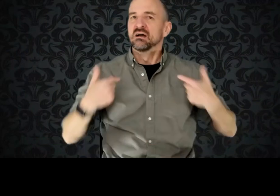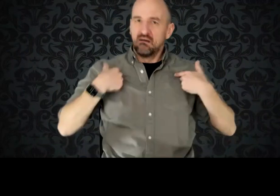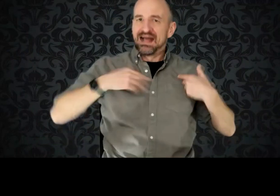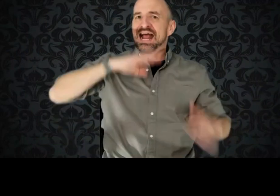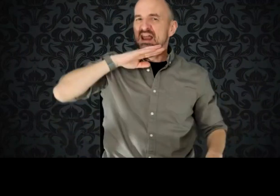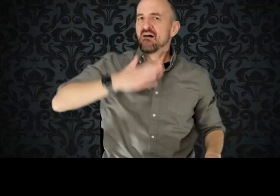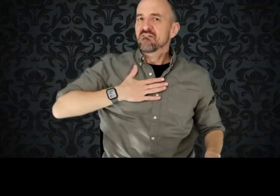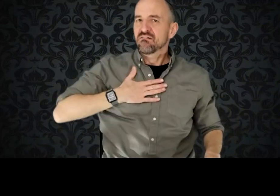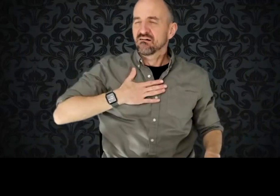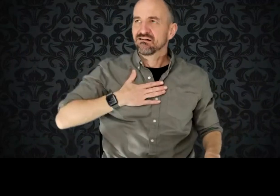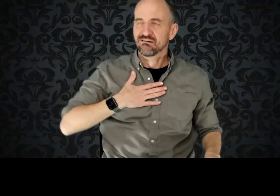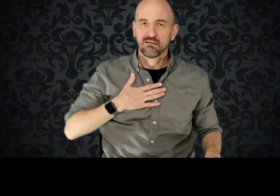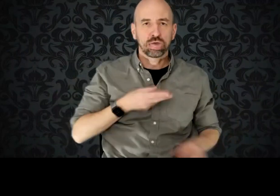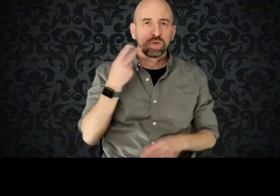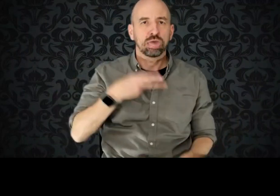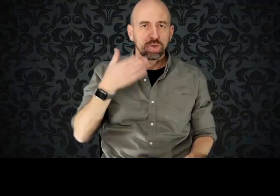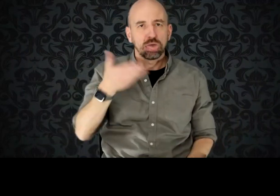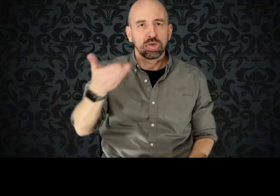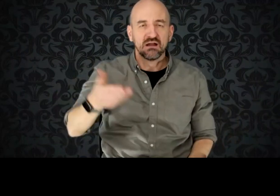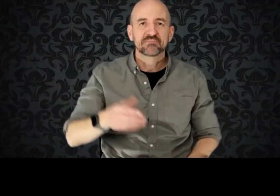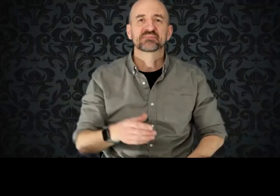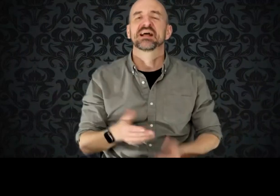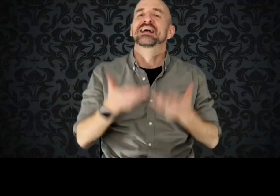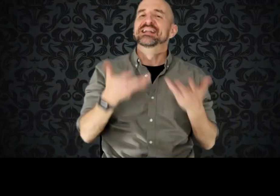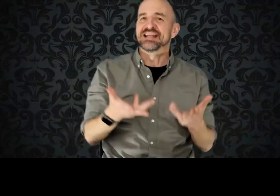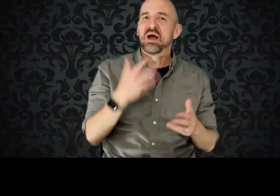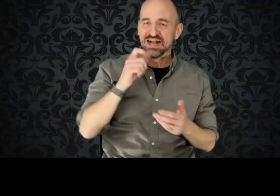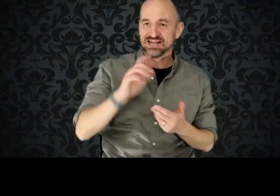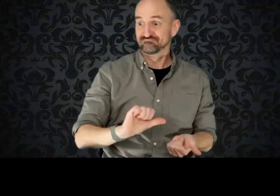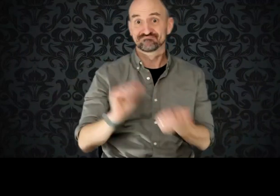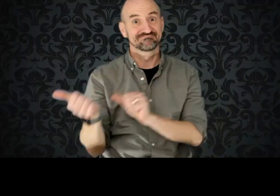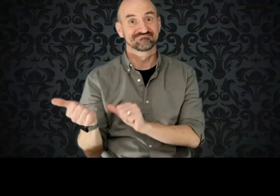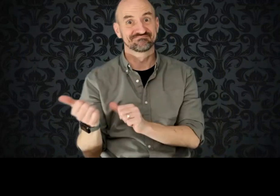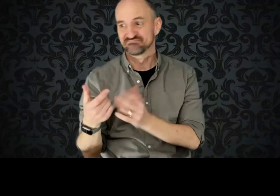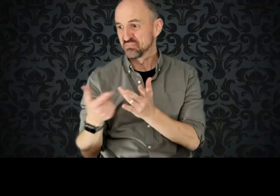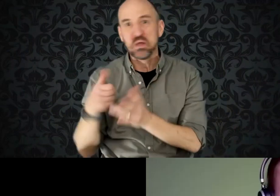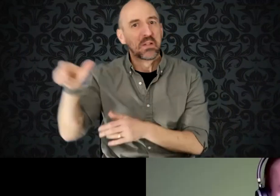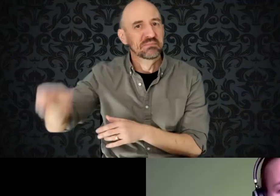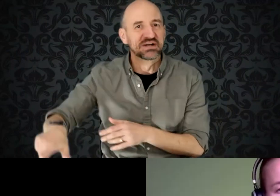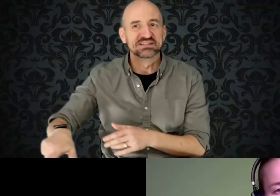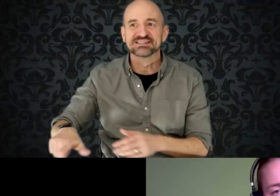makes accessible spaces, but also to learn from the people around us, and that is why we have